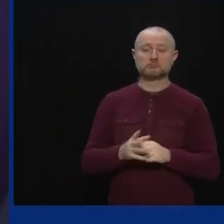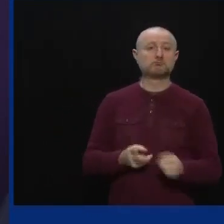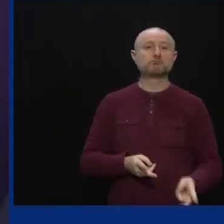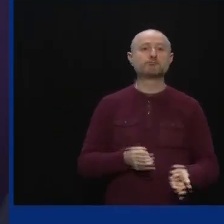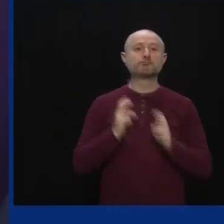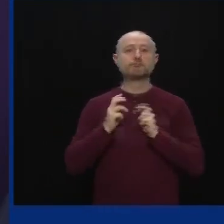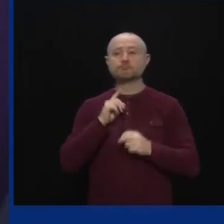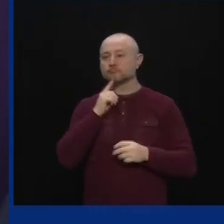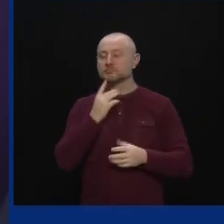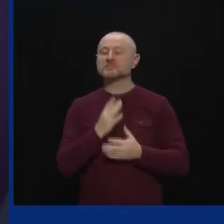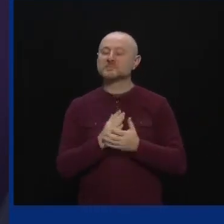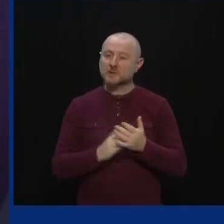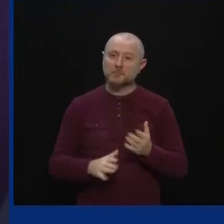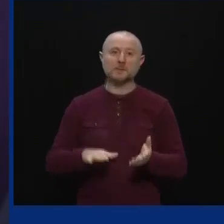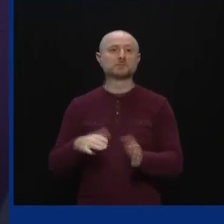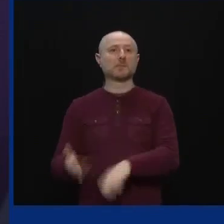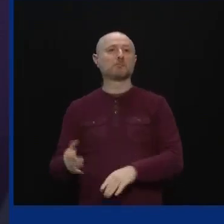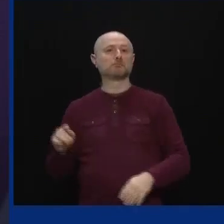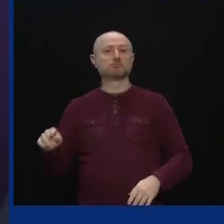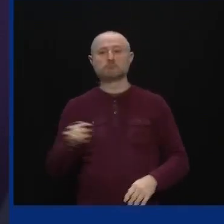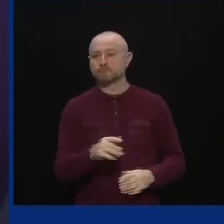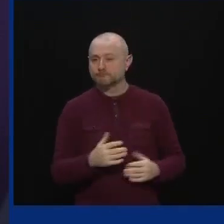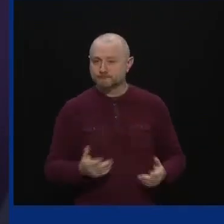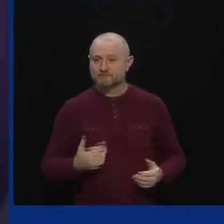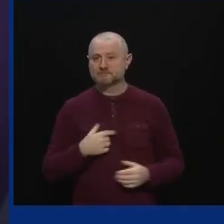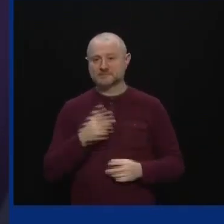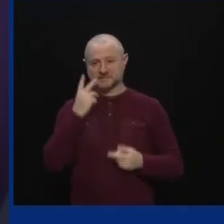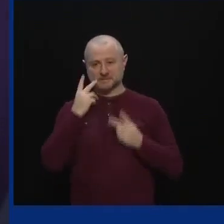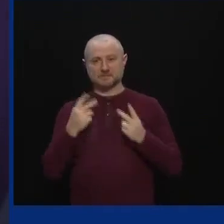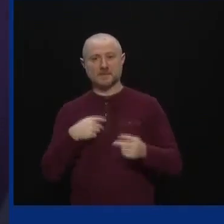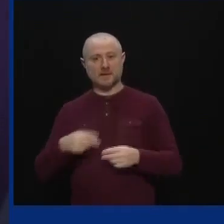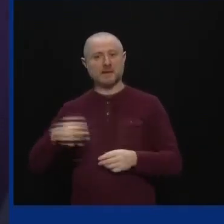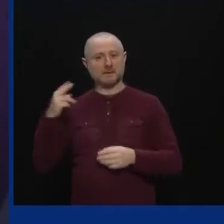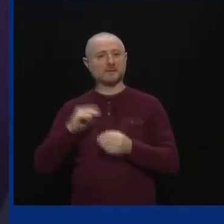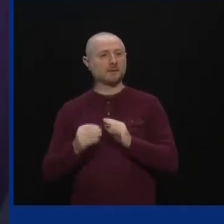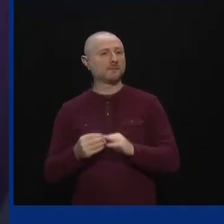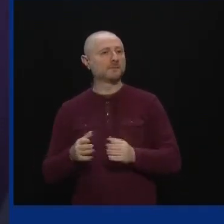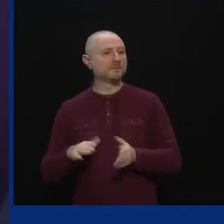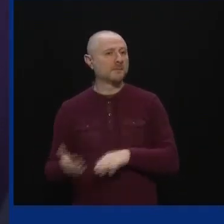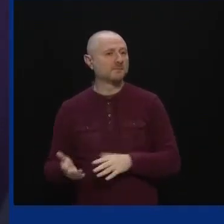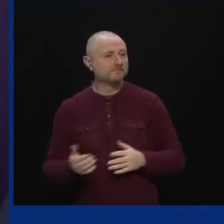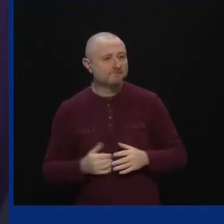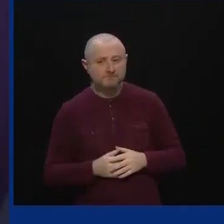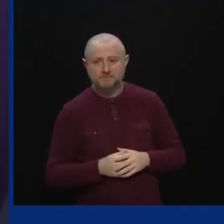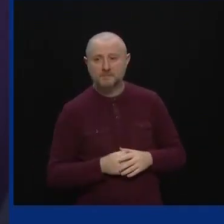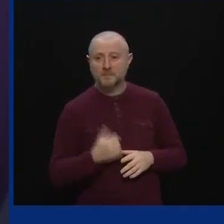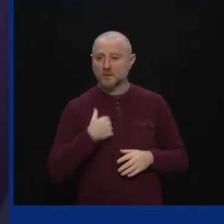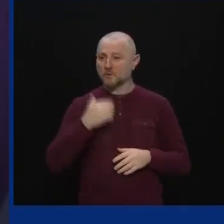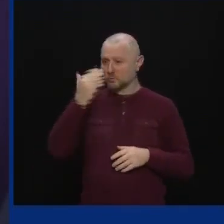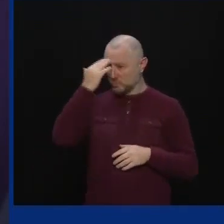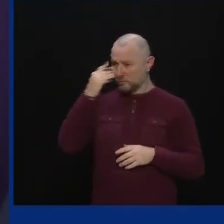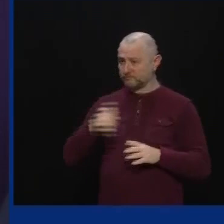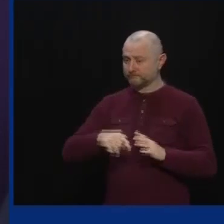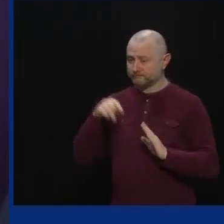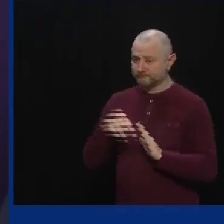THERE ARE SOME INDIVIDUALS WHO GET VERY SICK FROM OMICRON INFECTIONS AND SOME WILL DIE.